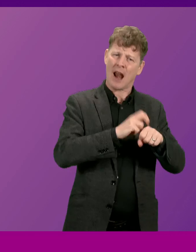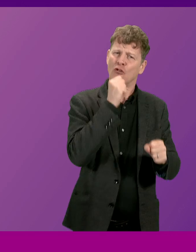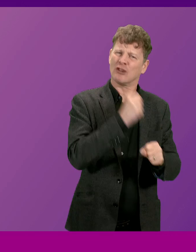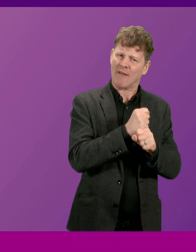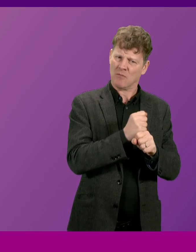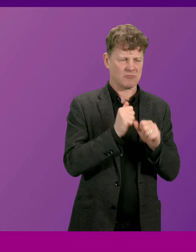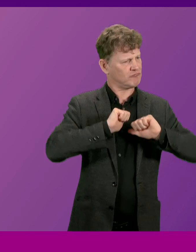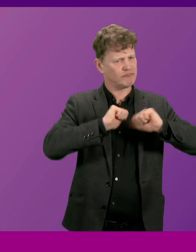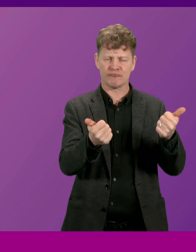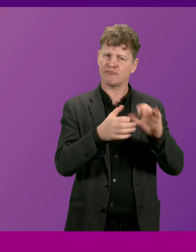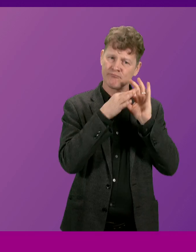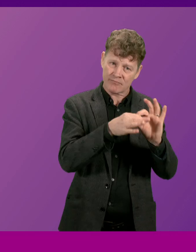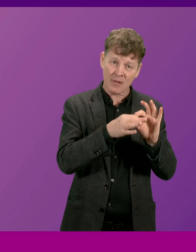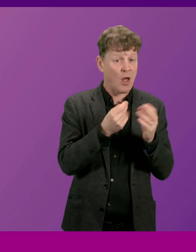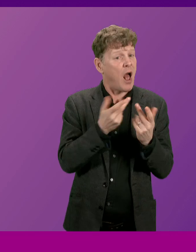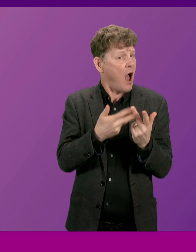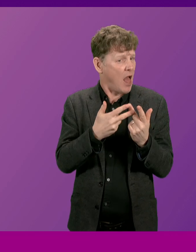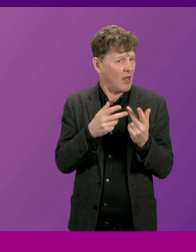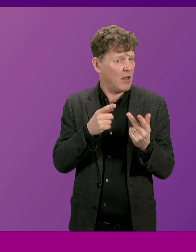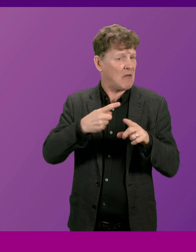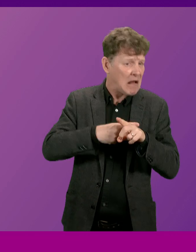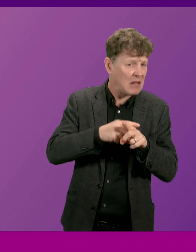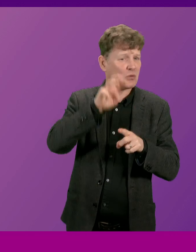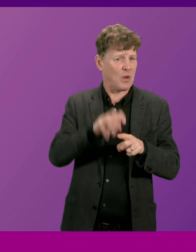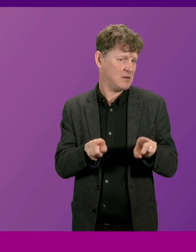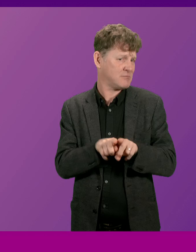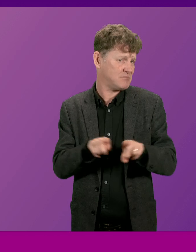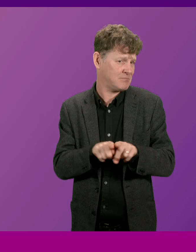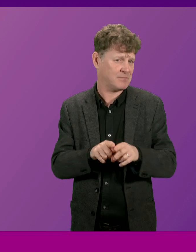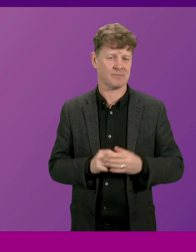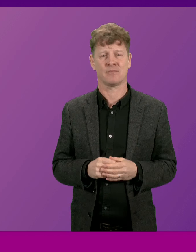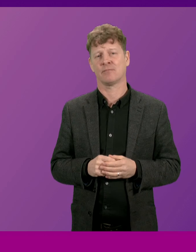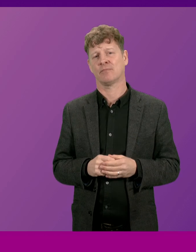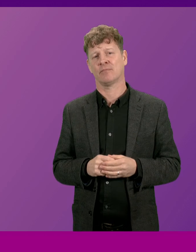as well as with other United Kingdom Administrations, to ensure